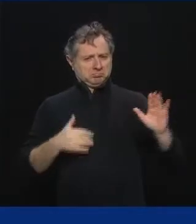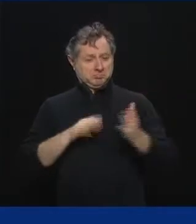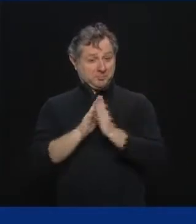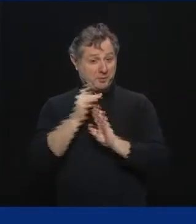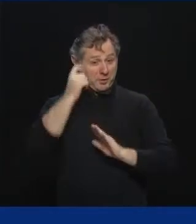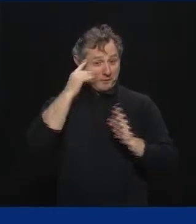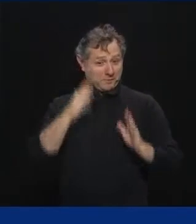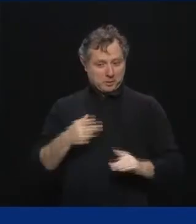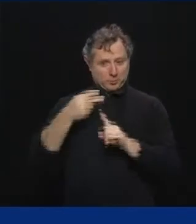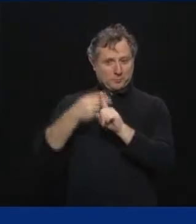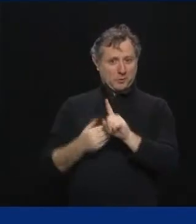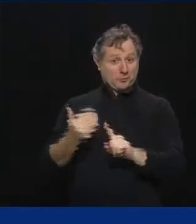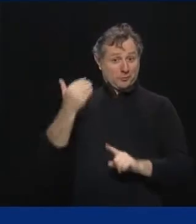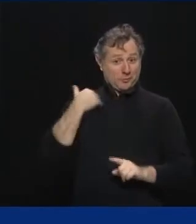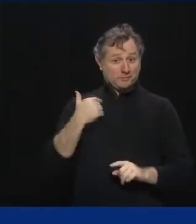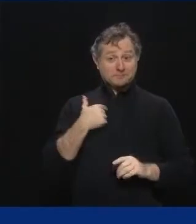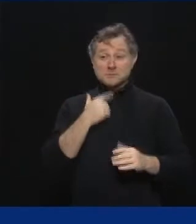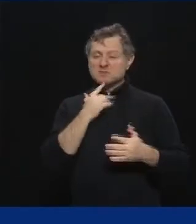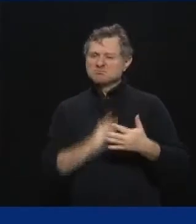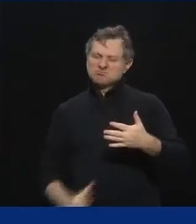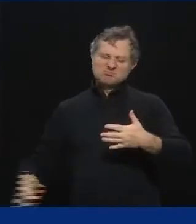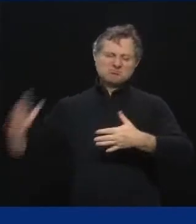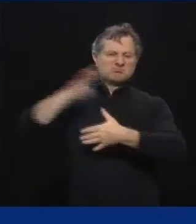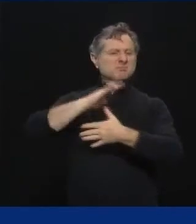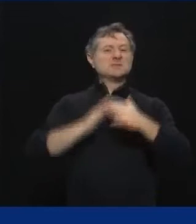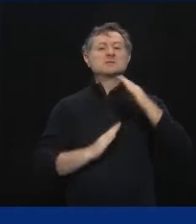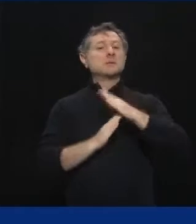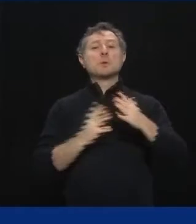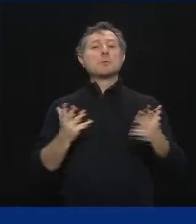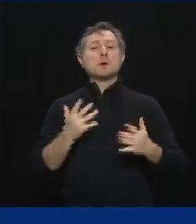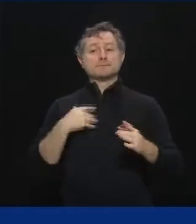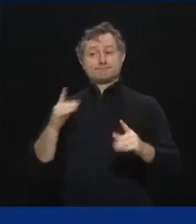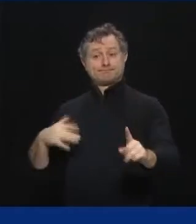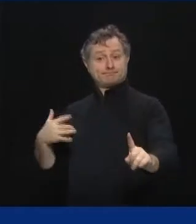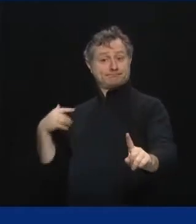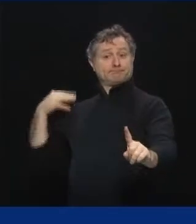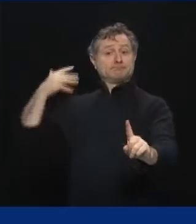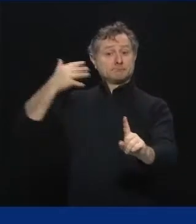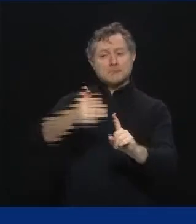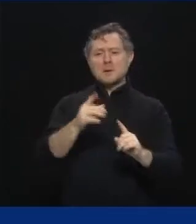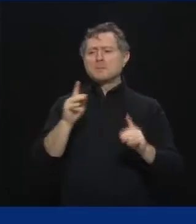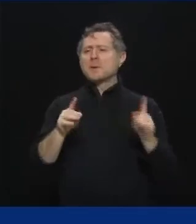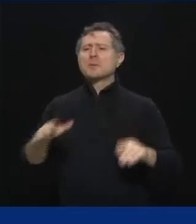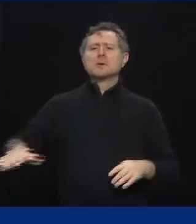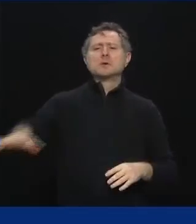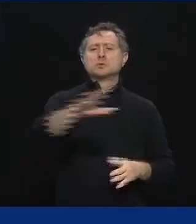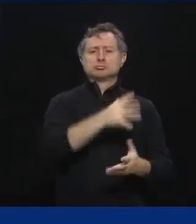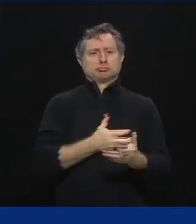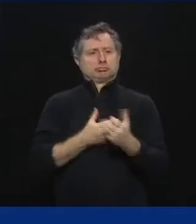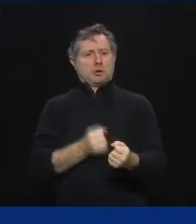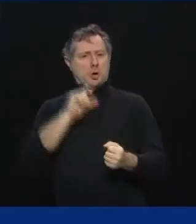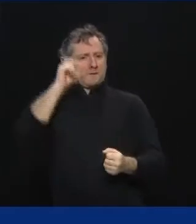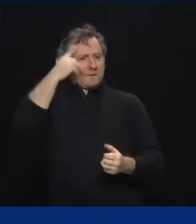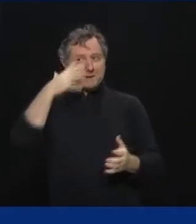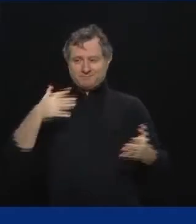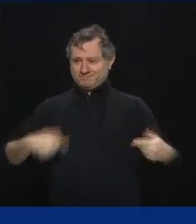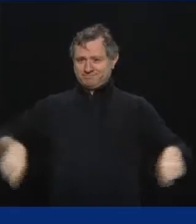WHEN I WAS FIRST SWORN INTO OFFICE LESS THAN TWO MONTHS AGO, ONE OF MY HIGHEST PRIORITIES I